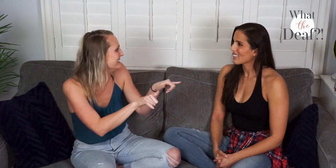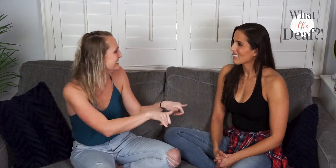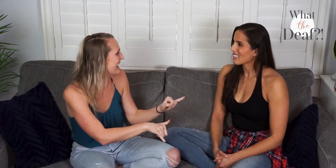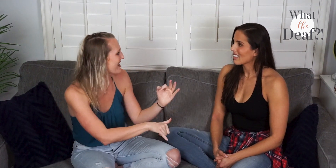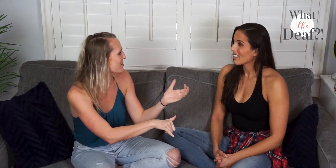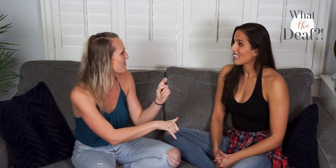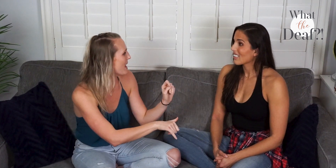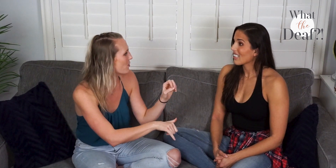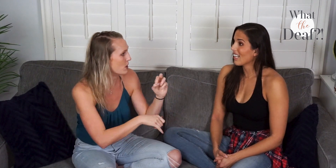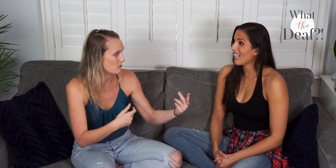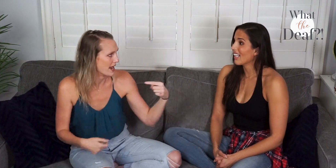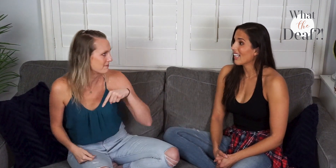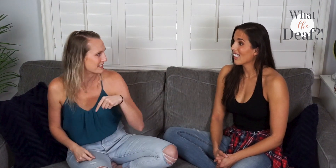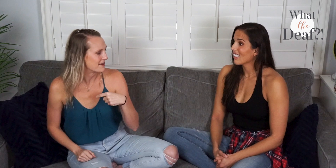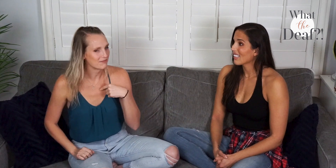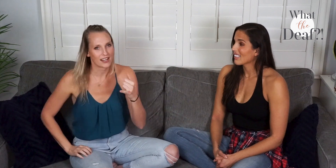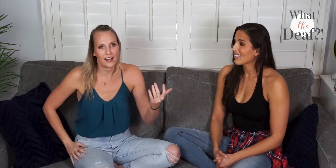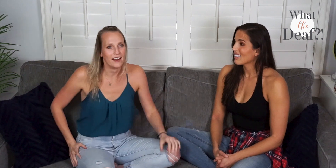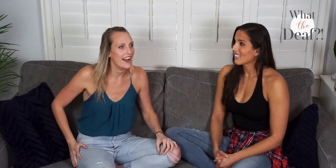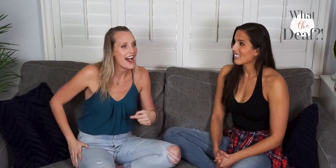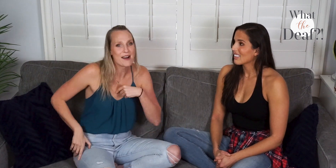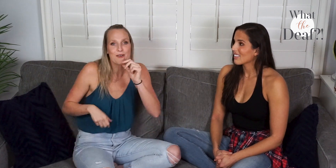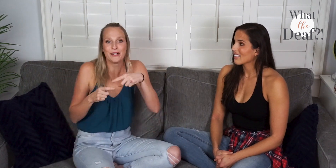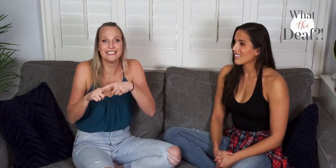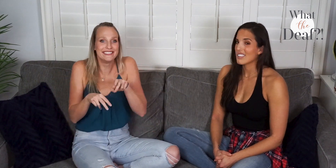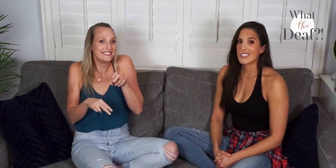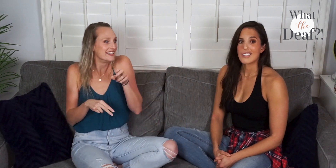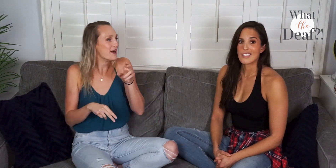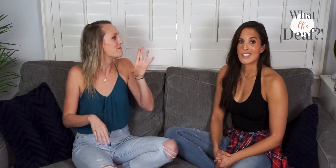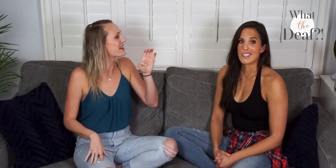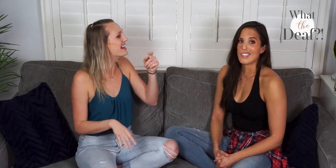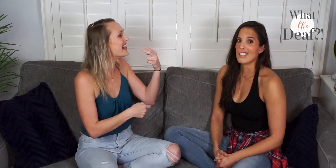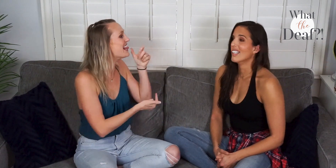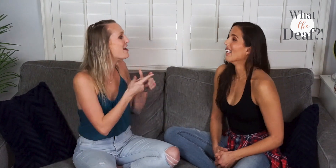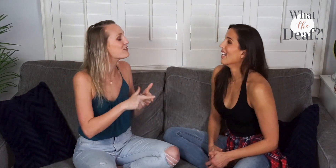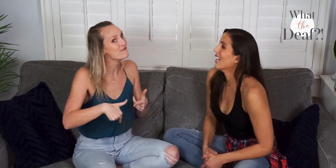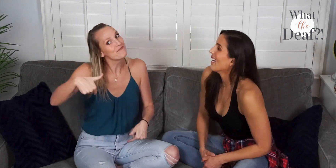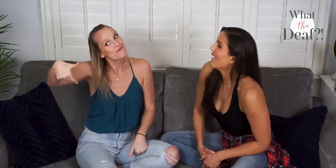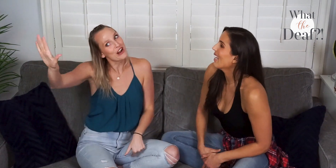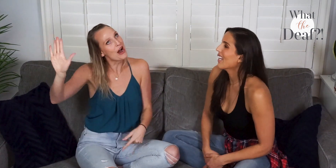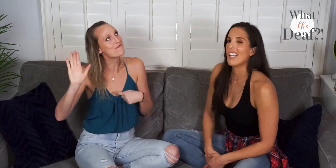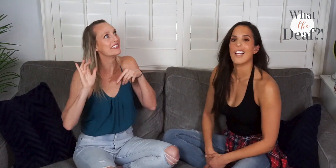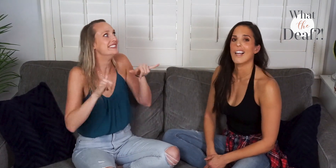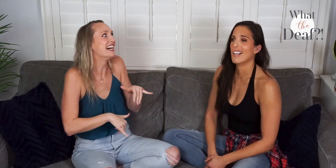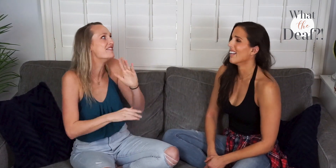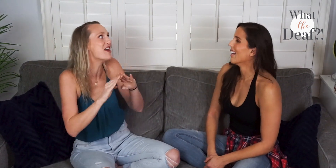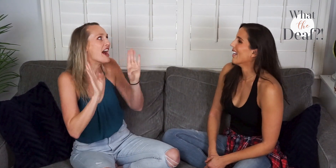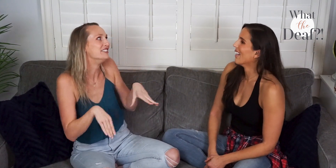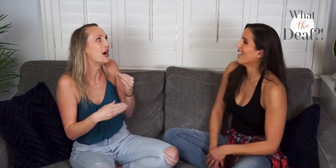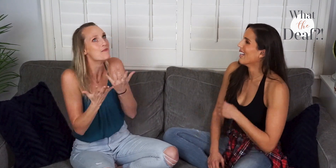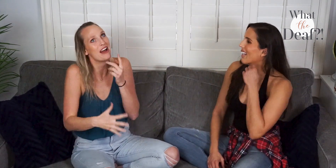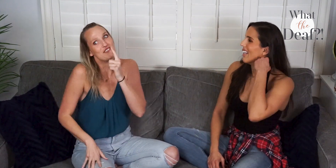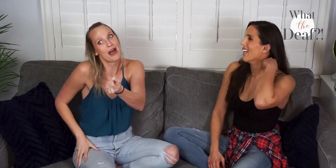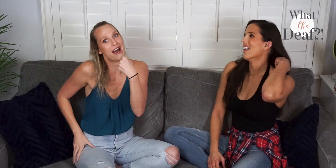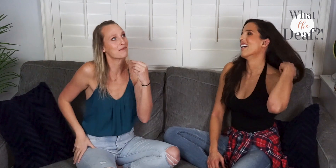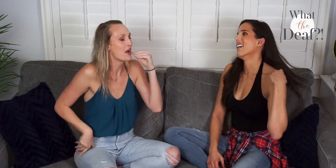You can just stay here if you want to, or you can come." And I'm like, okay, I'm not gonna be the girlfriend that's gonna be like, "Hm, you go, I'm gonna stay here and wait